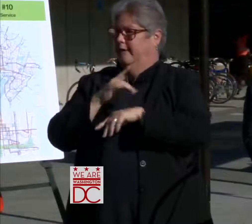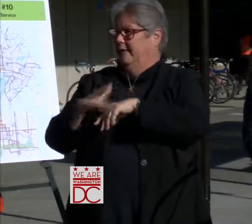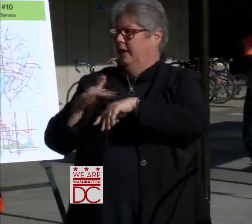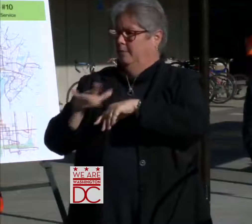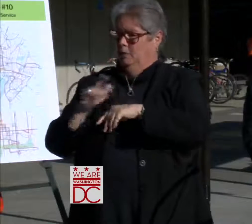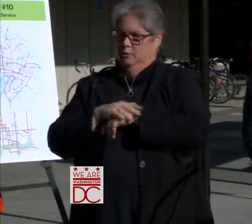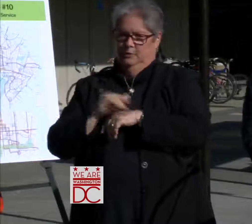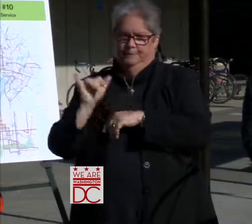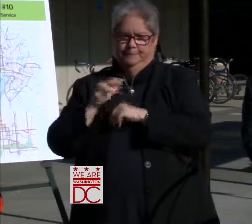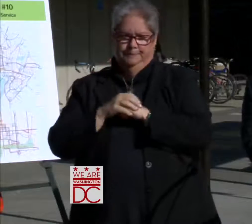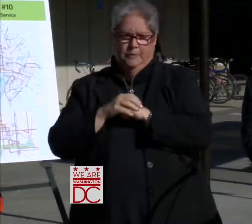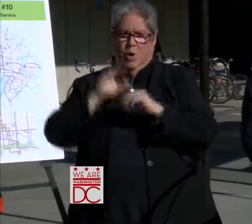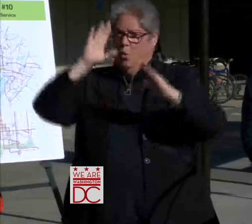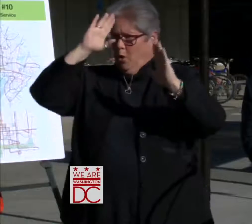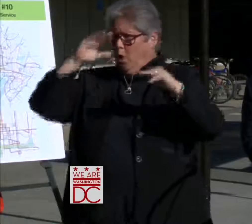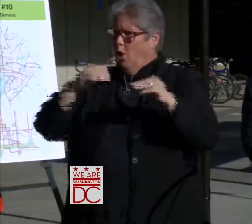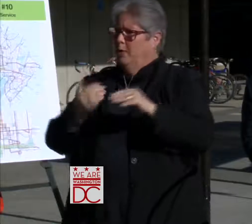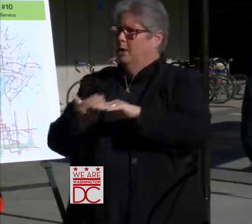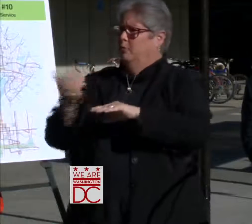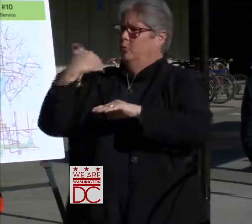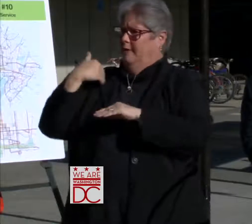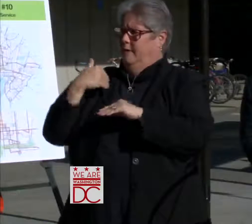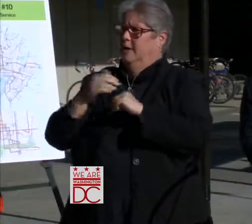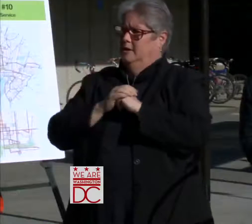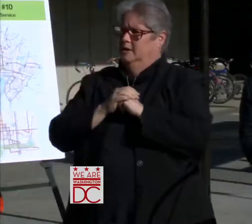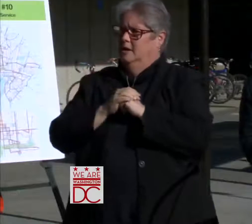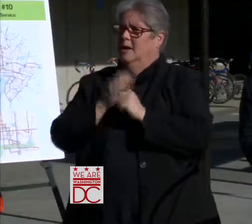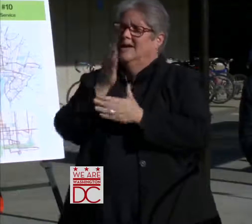WE ALSO HOPE THAT AS IN PREVIOUS SURGES SOME COMMUTERS WILL